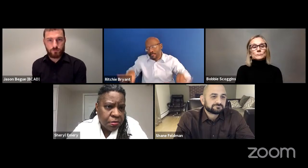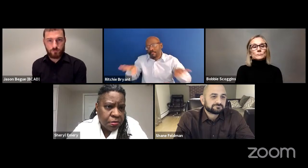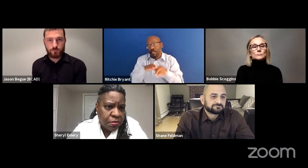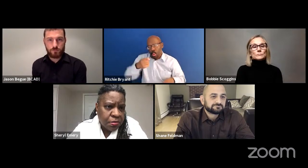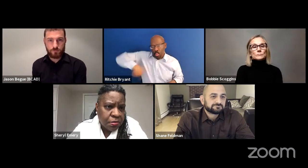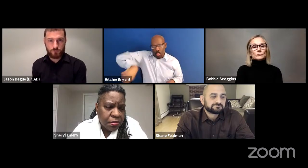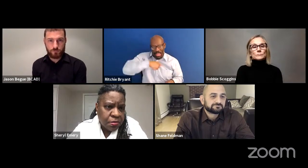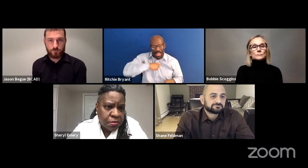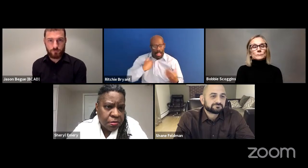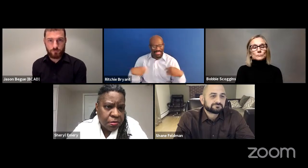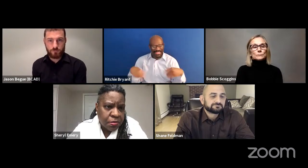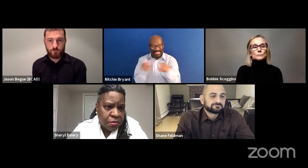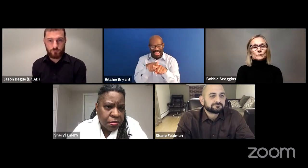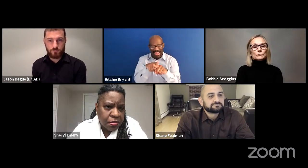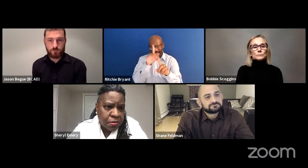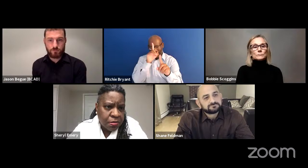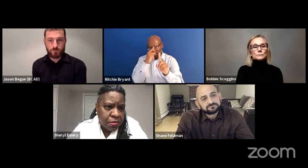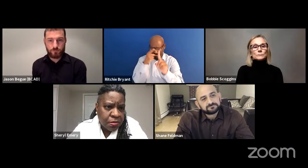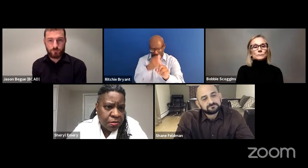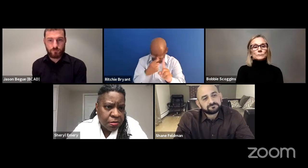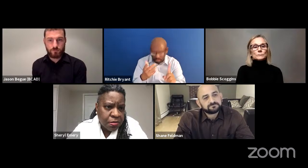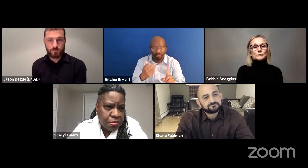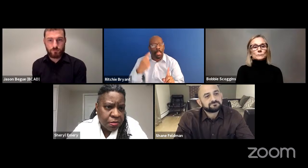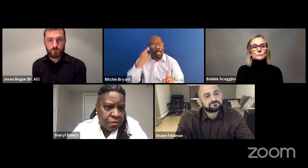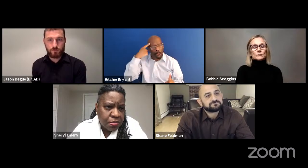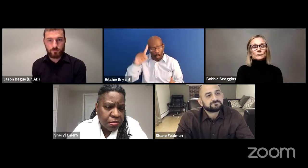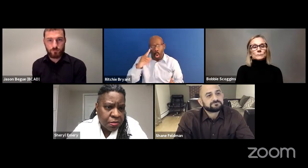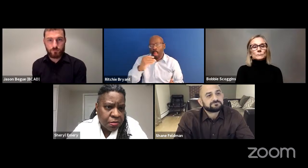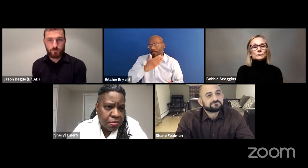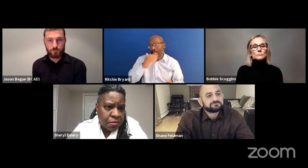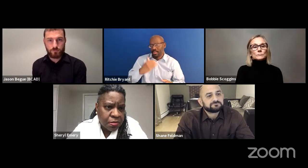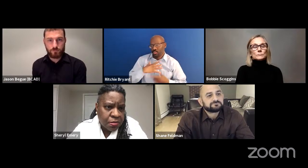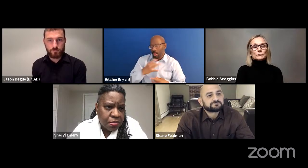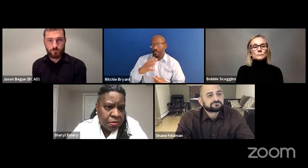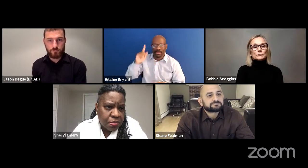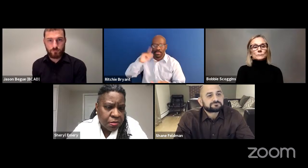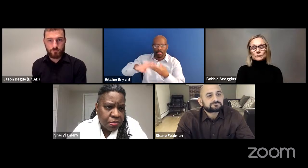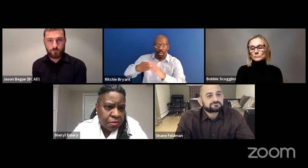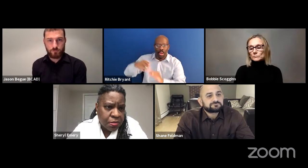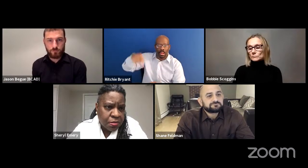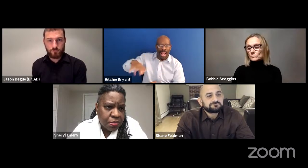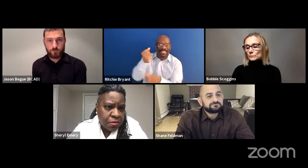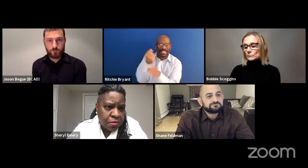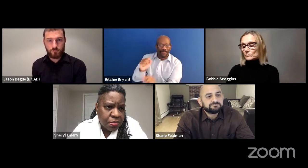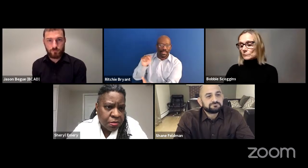so we want to make sure that everyone is included. I think that's the most important aspect to